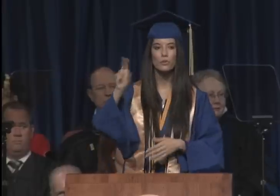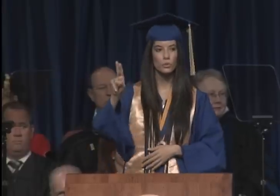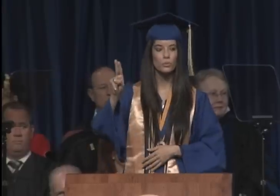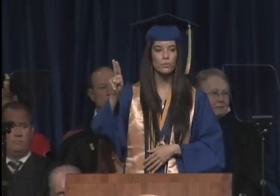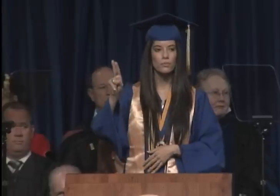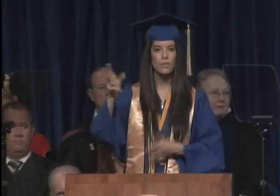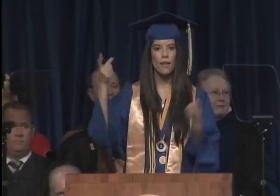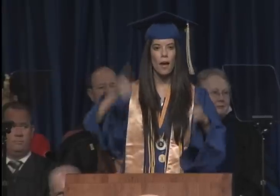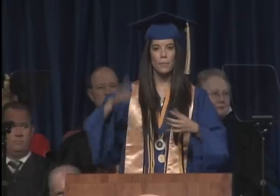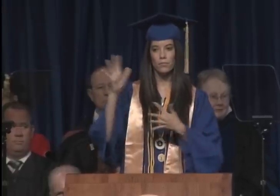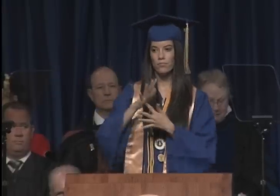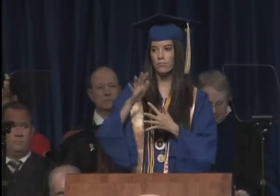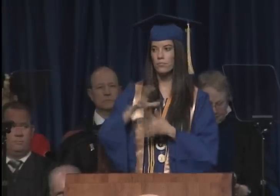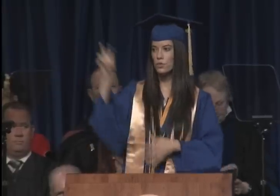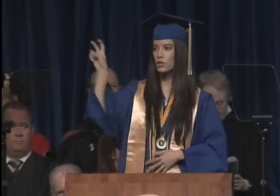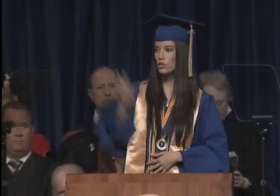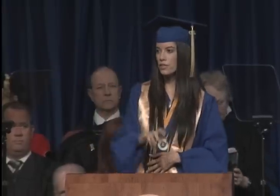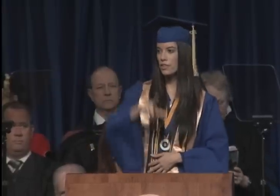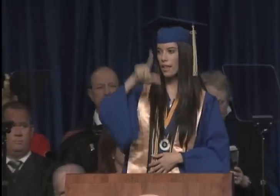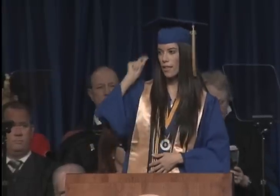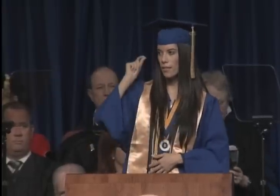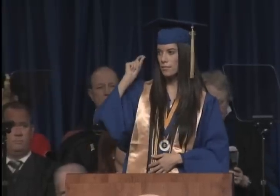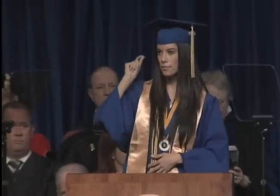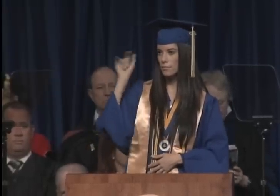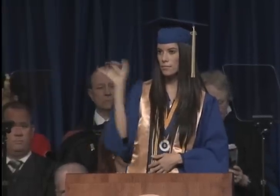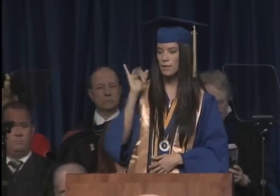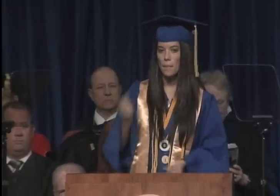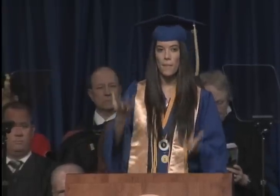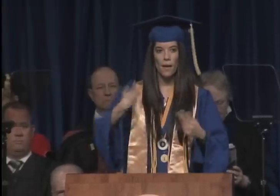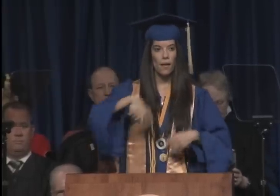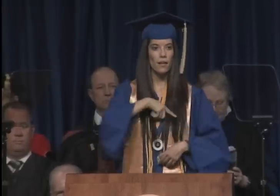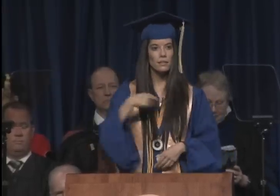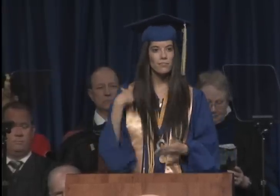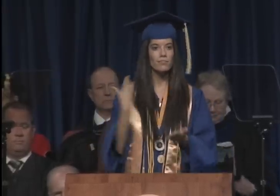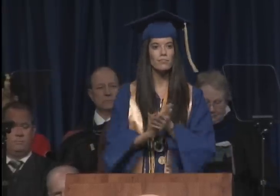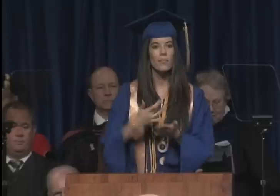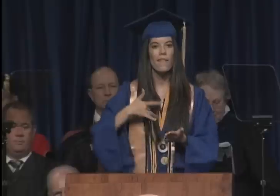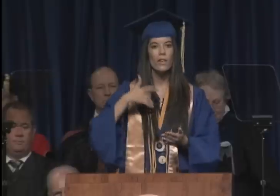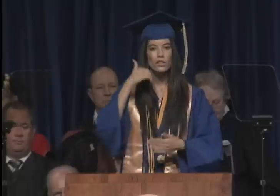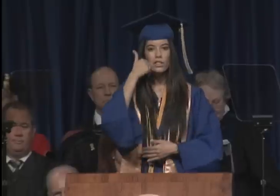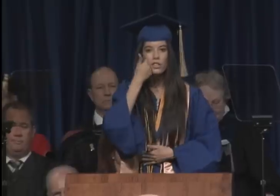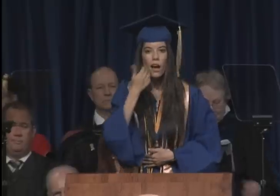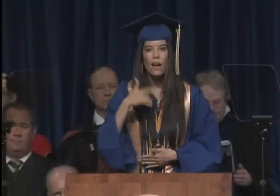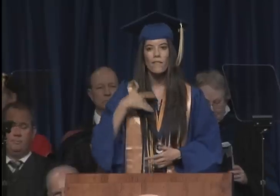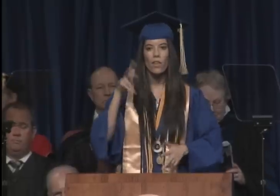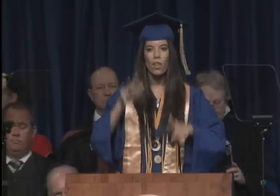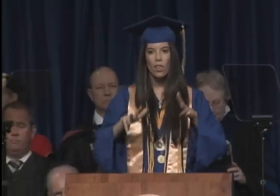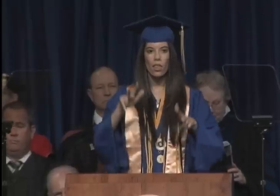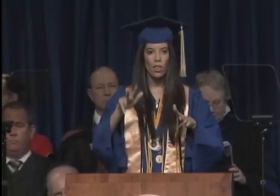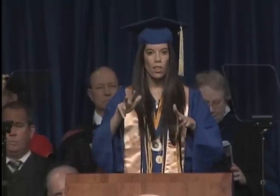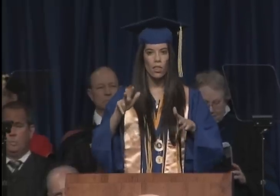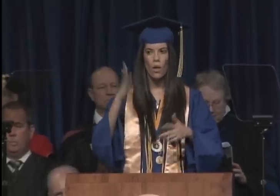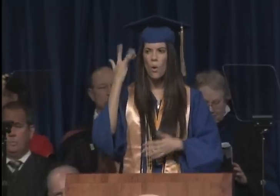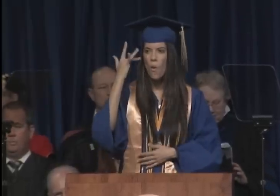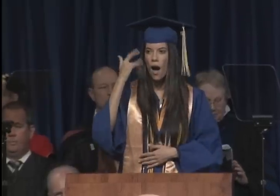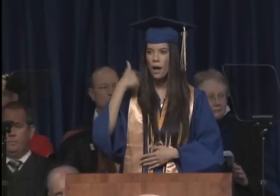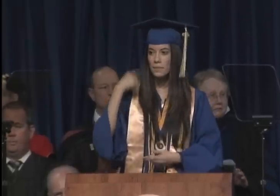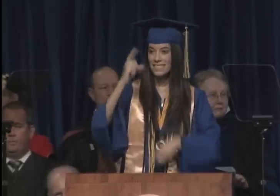For those of you who do not know me, I transferred here for my junior year of college. I attended LSU before that. Like several of us, when I arrived here